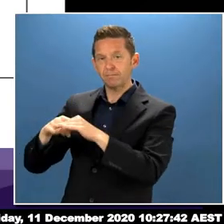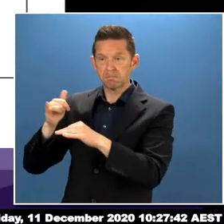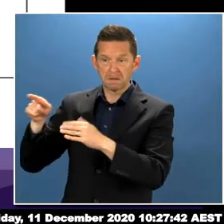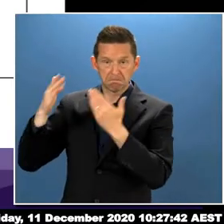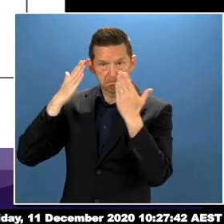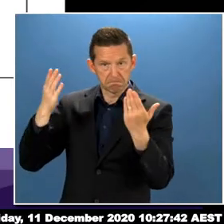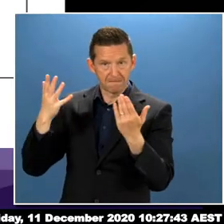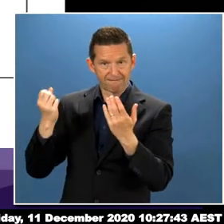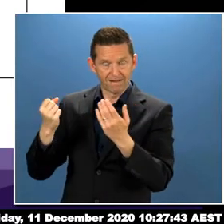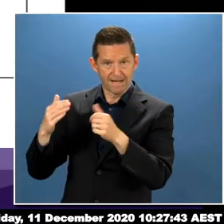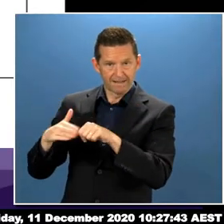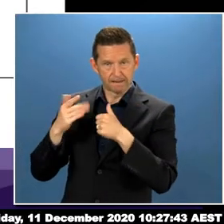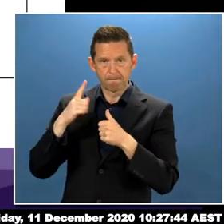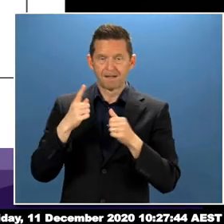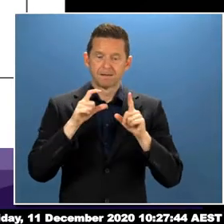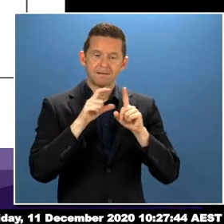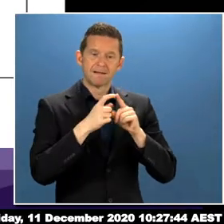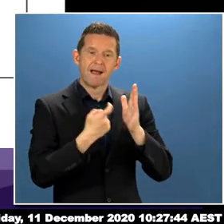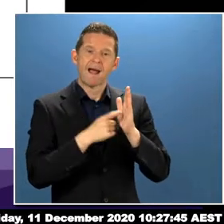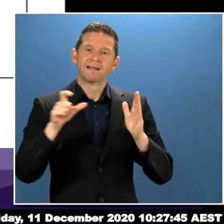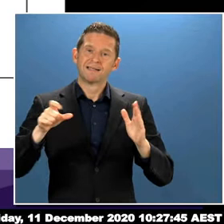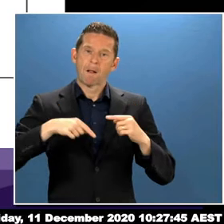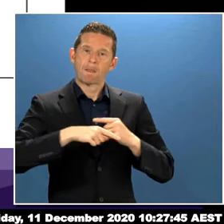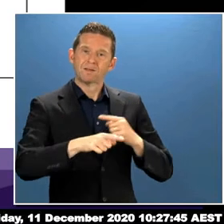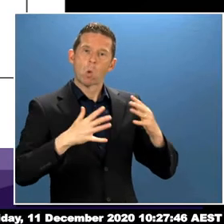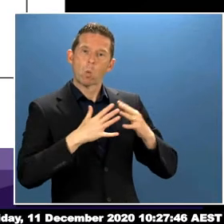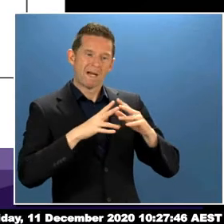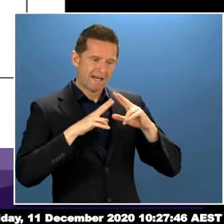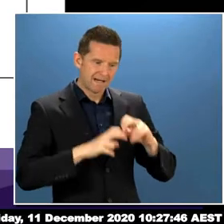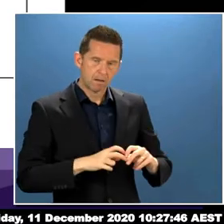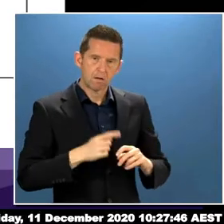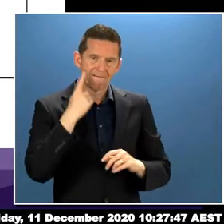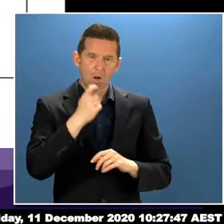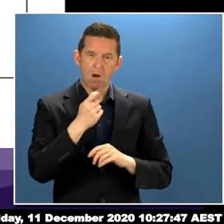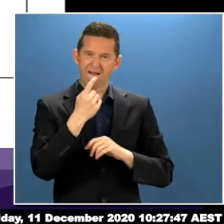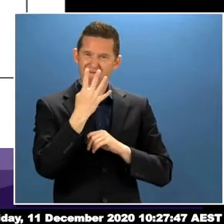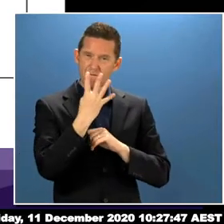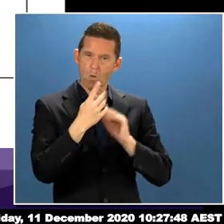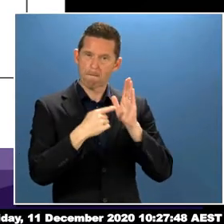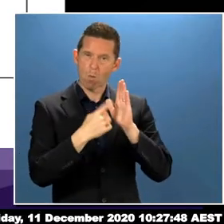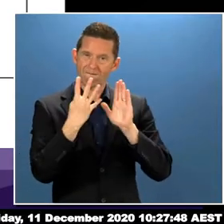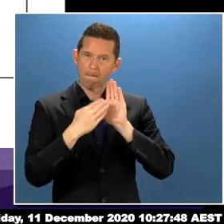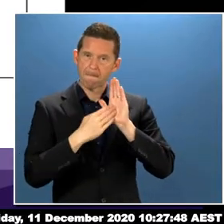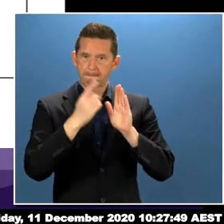The Royal Commission's heard over the course of this week that there are 4.4 million people in Australia with disability.